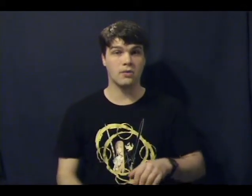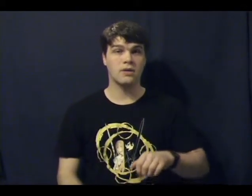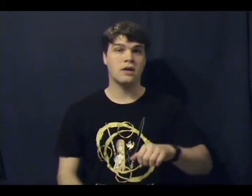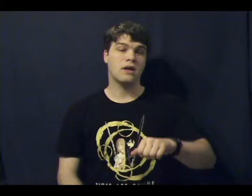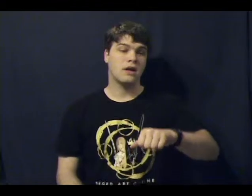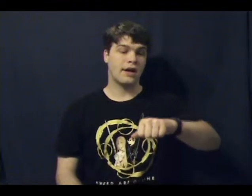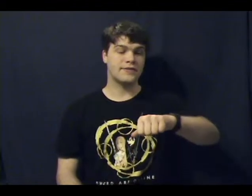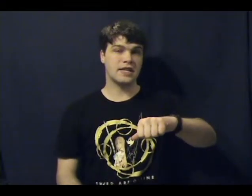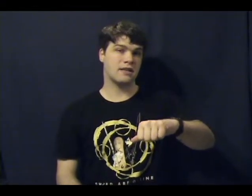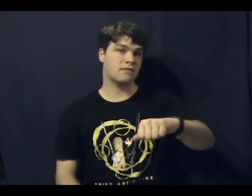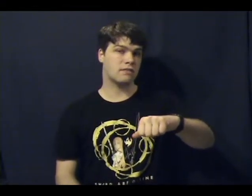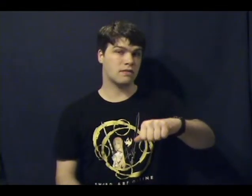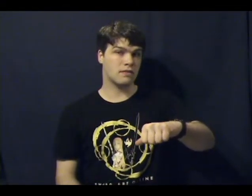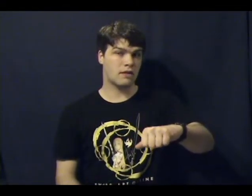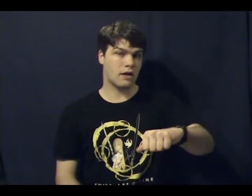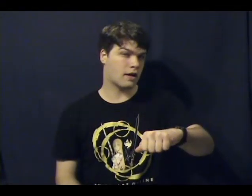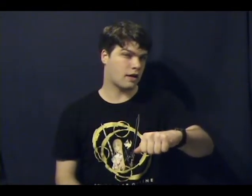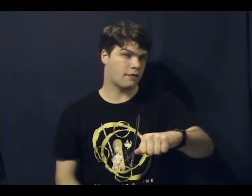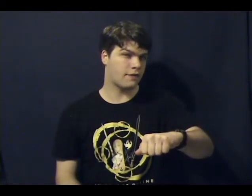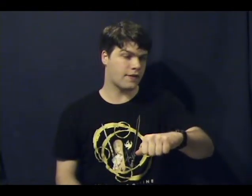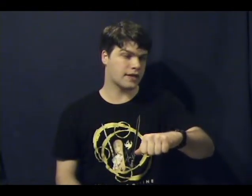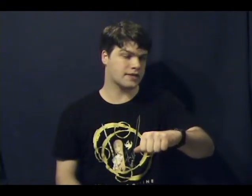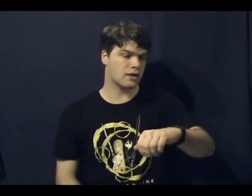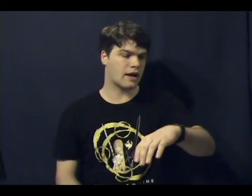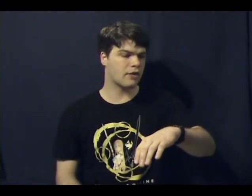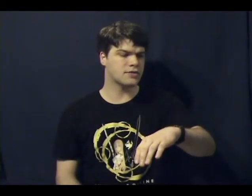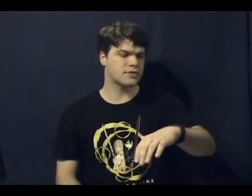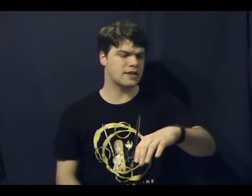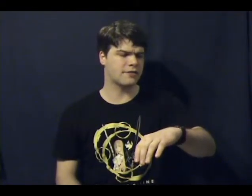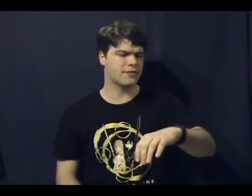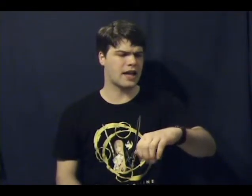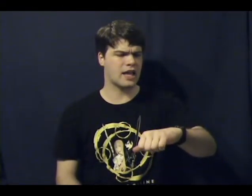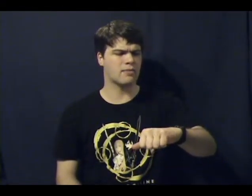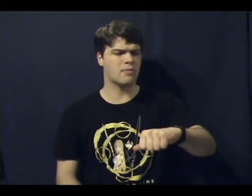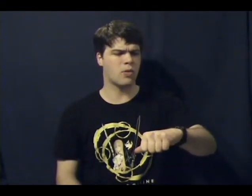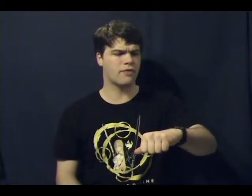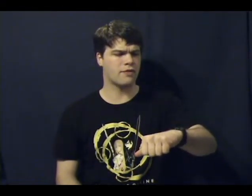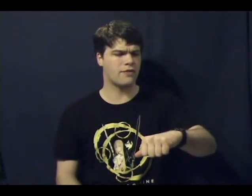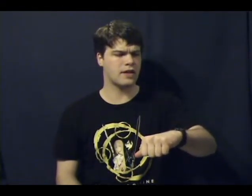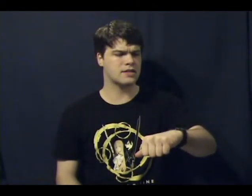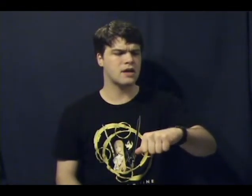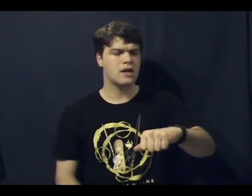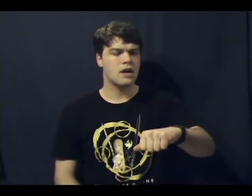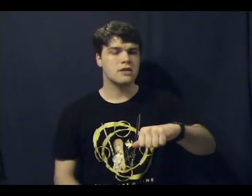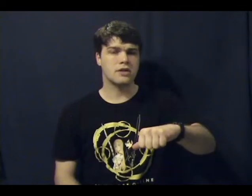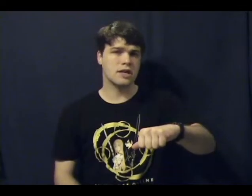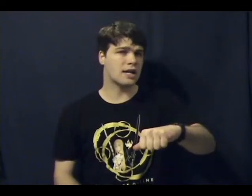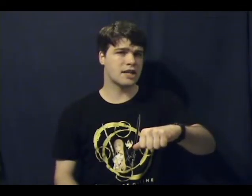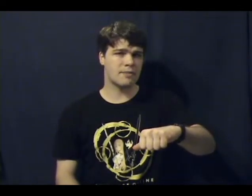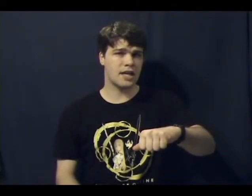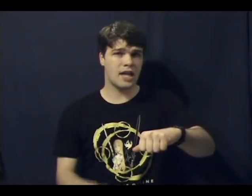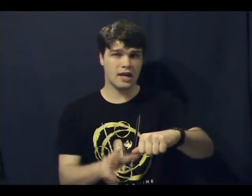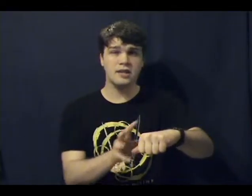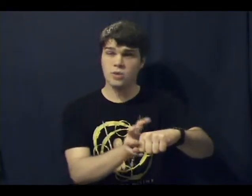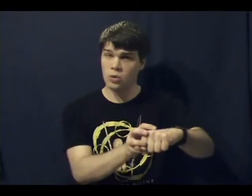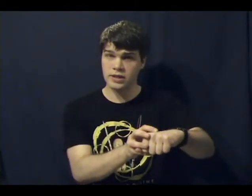I've seen a fist... I've also seen a flat hand, but more of a fist. Your non-dominant hand is holding